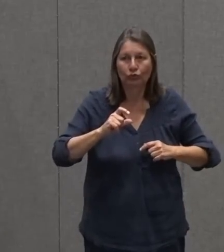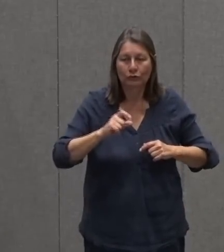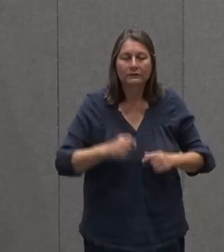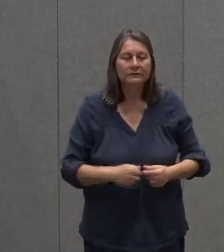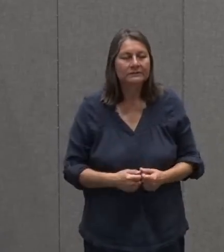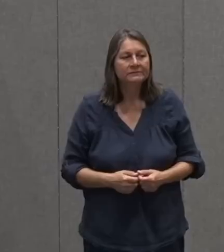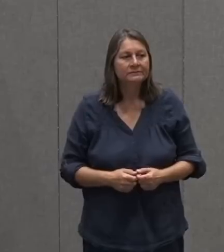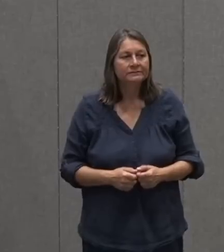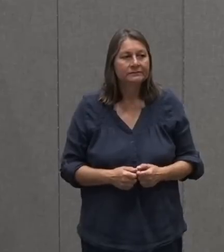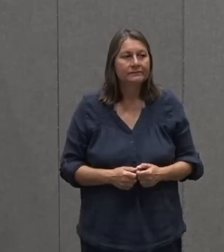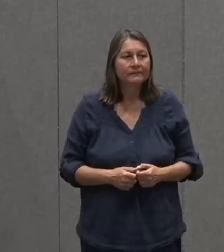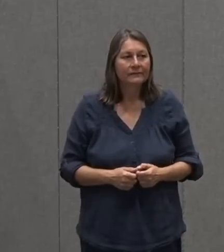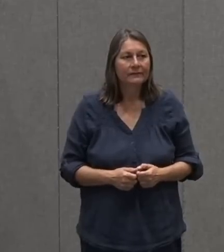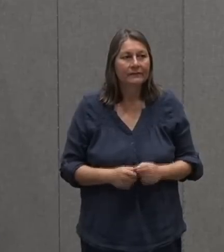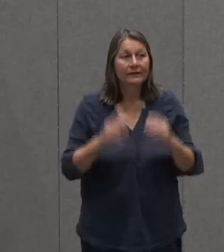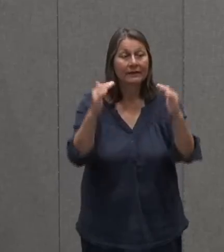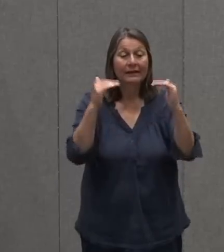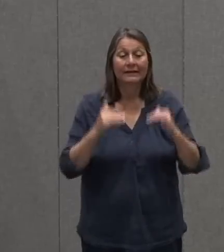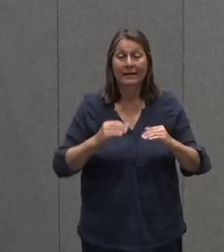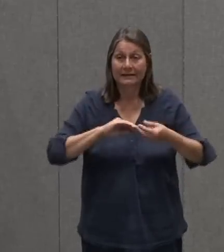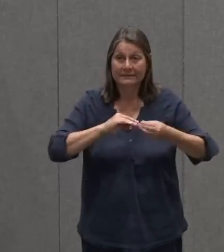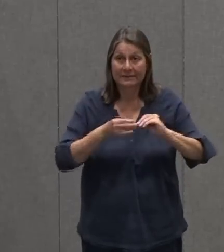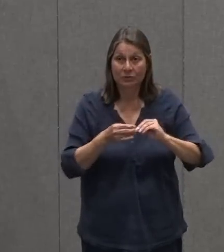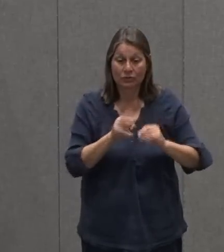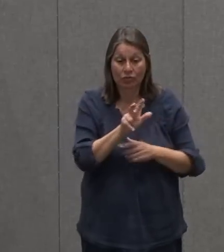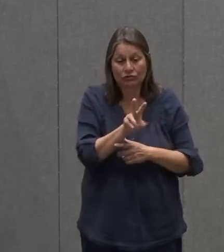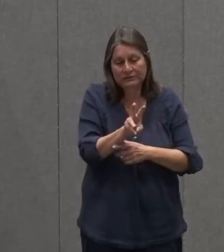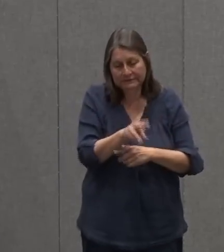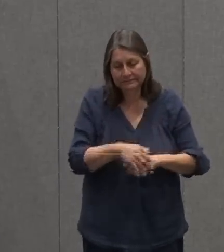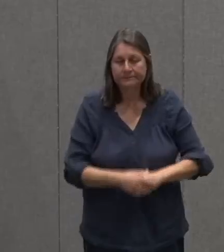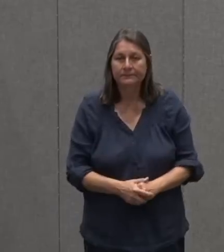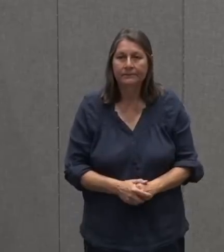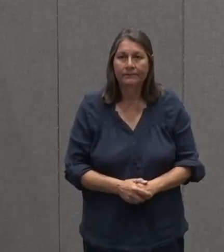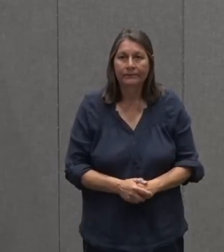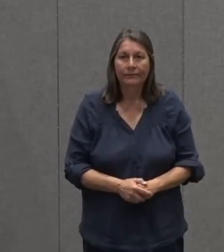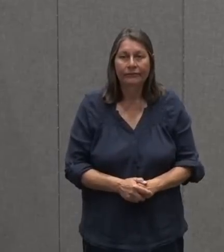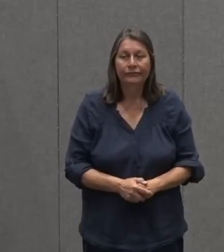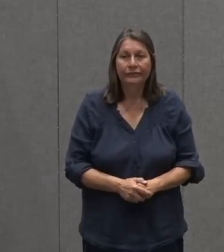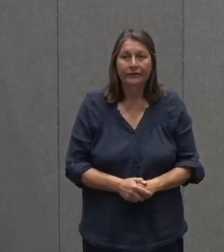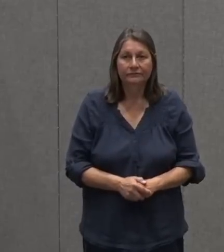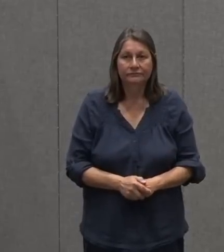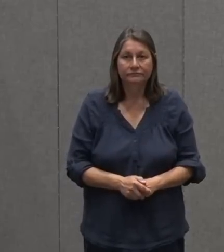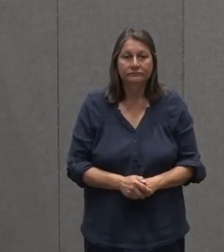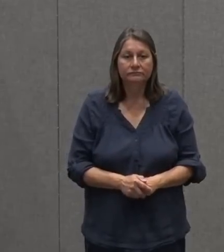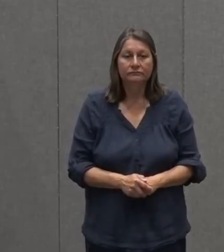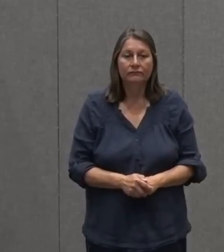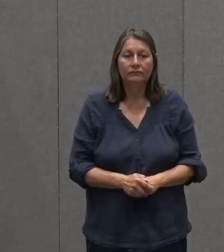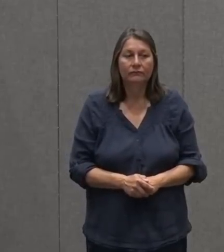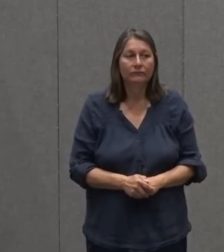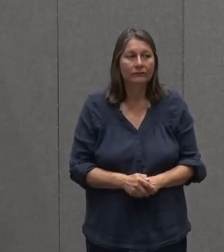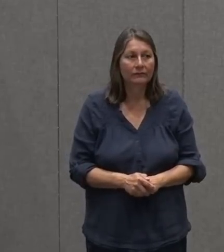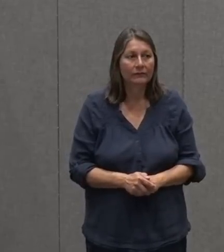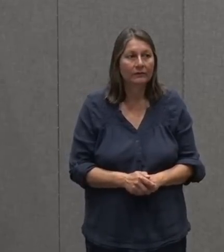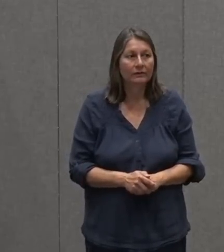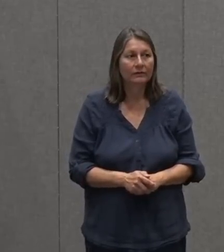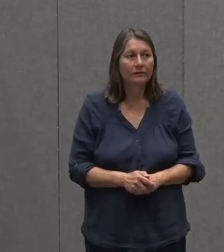Now, our next number is gonna be 36, okay. We wanna identify those numbers on our number chart